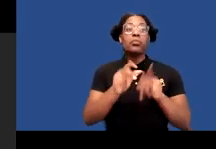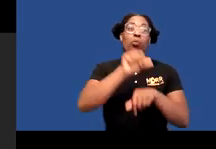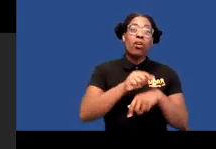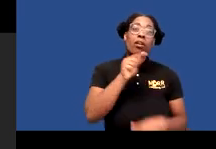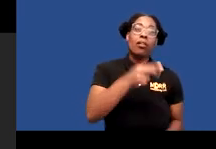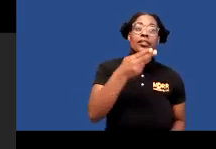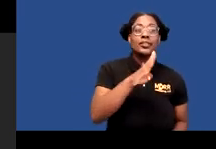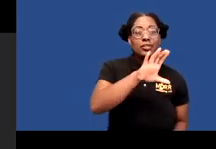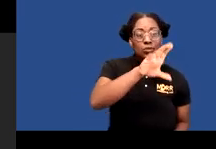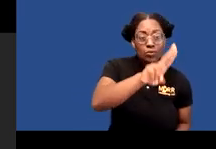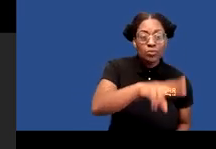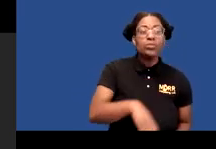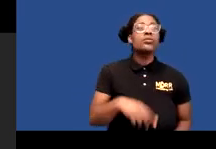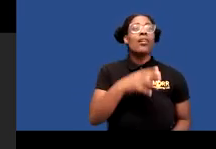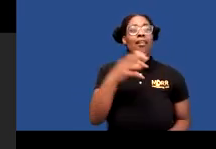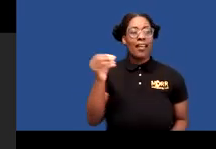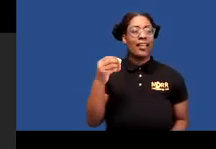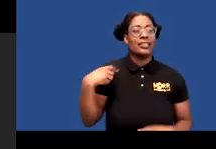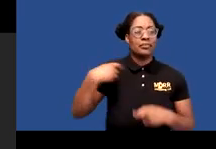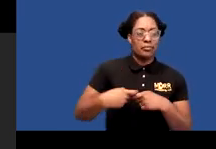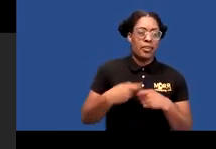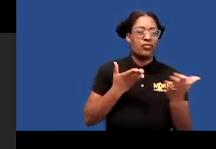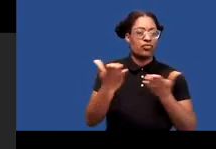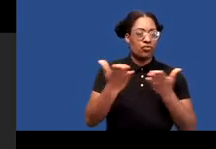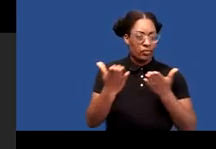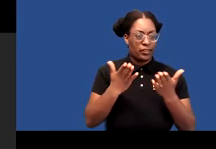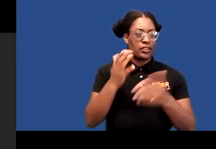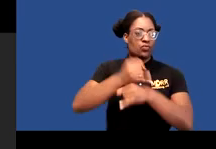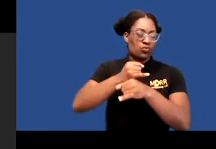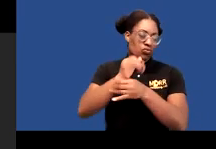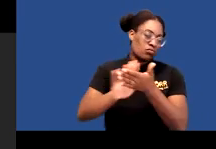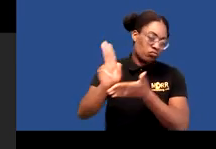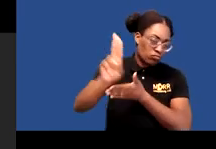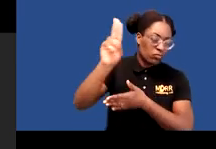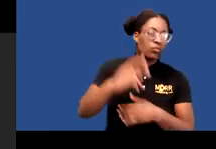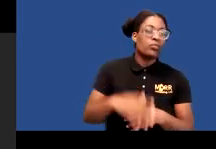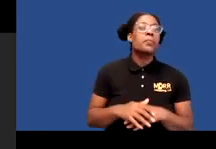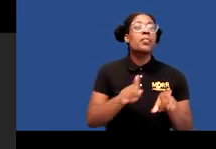and Hispanic Serving Institutions. Also an individual repping a tribal college.